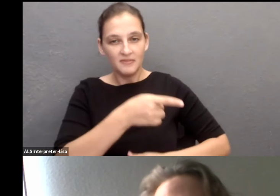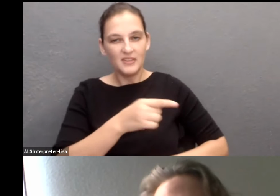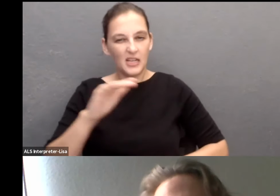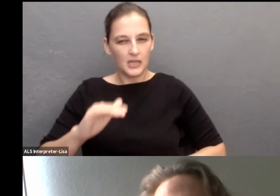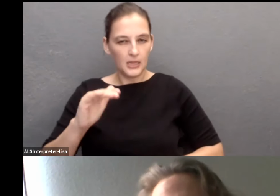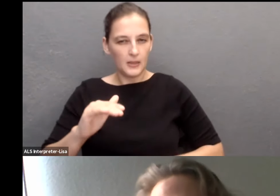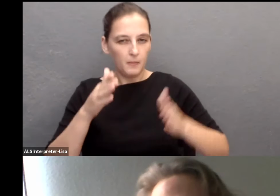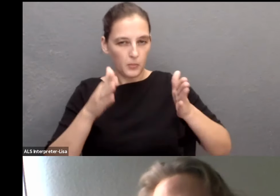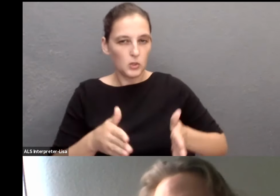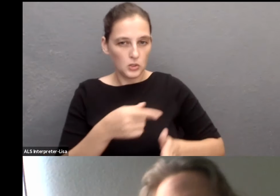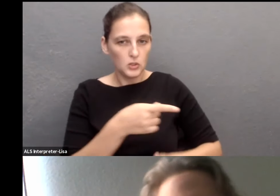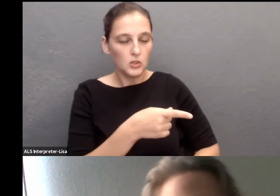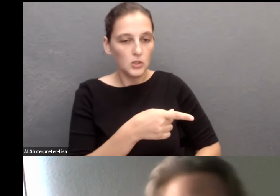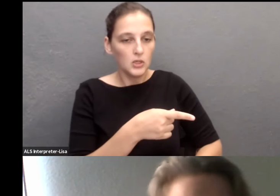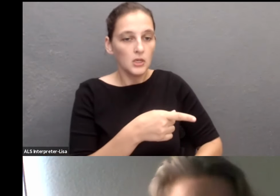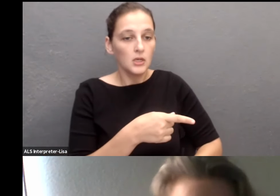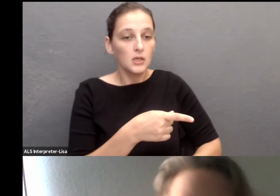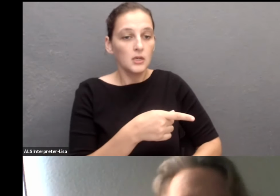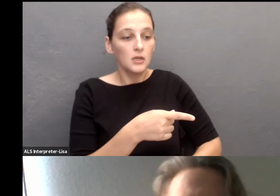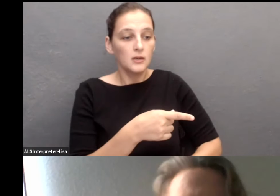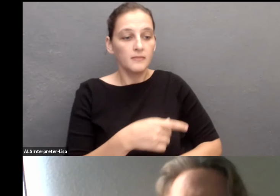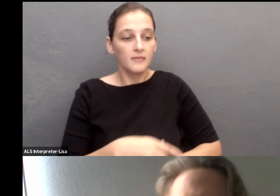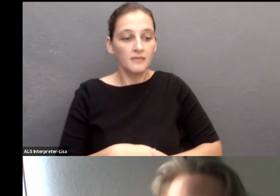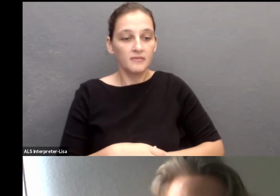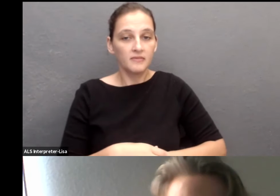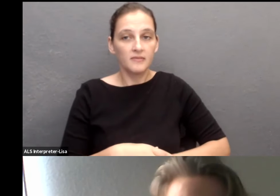I'm, even though he was eligible when his age came